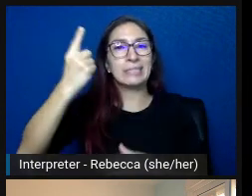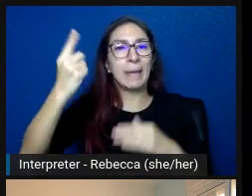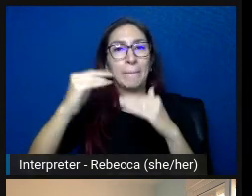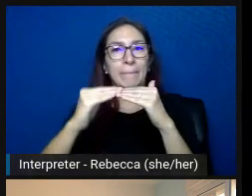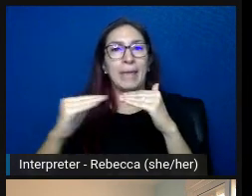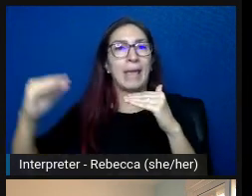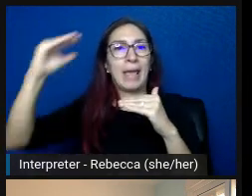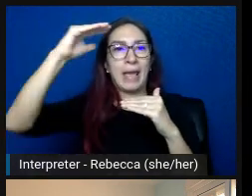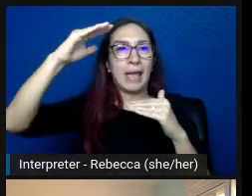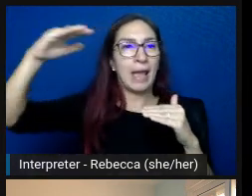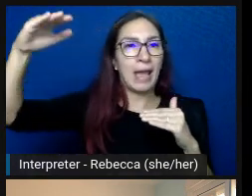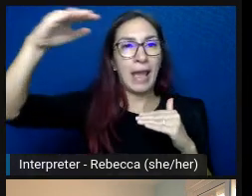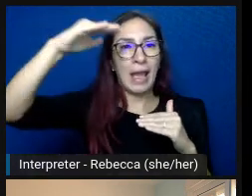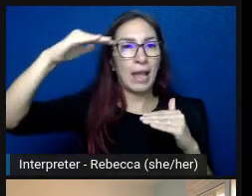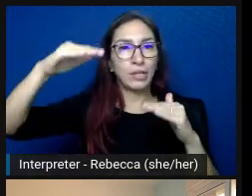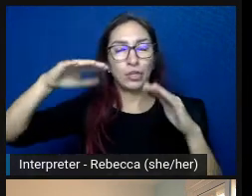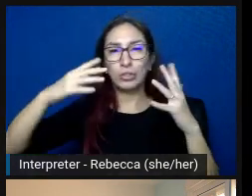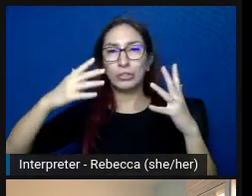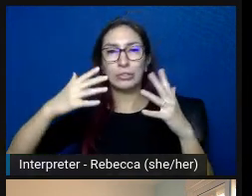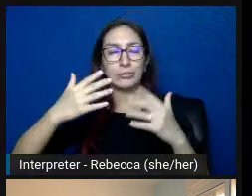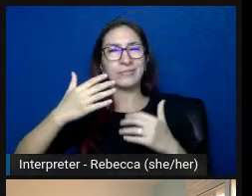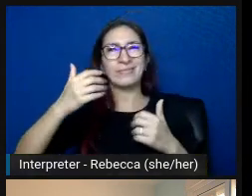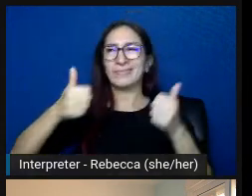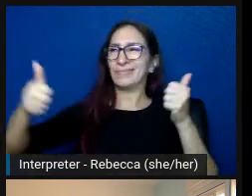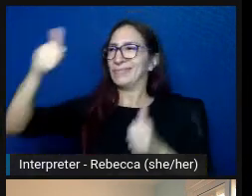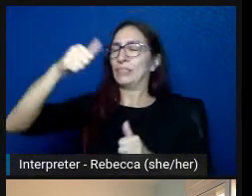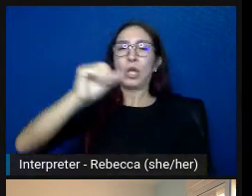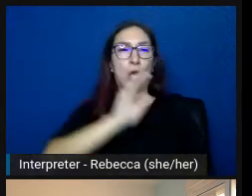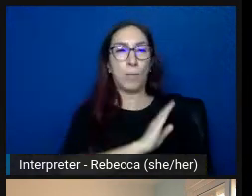like the board, the Joomla board that make decisions,